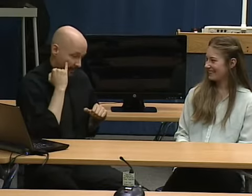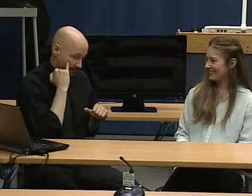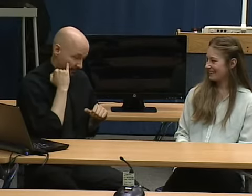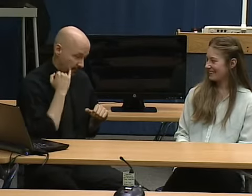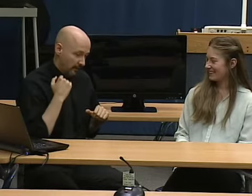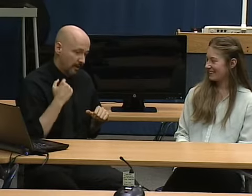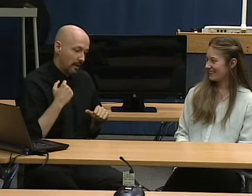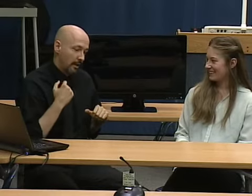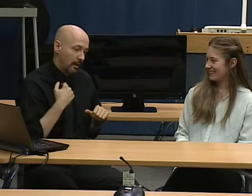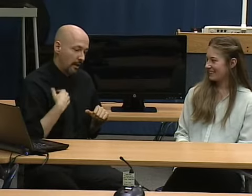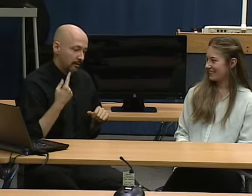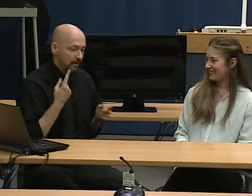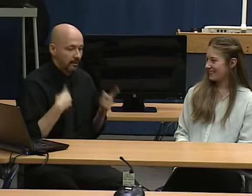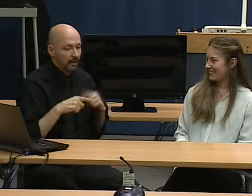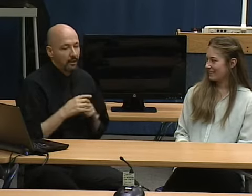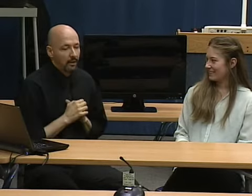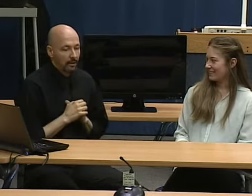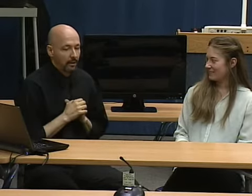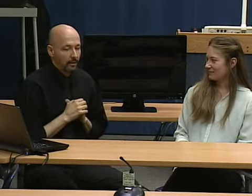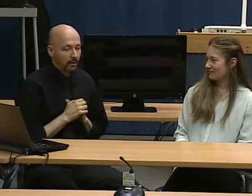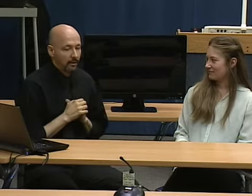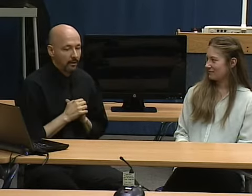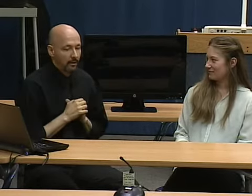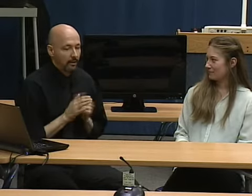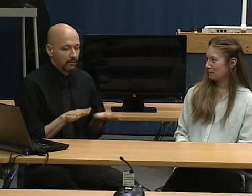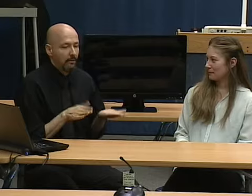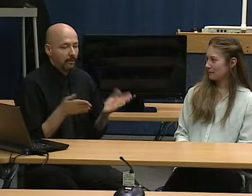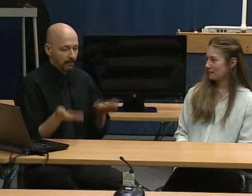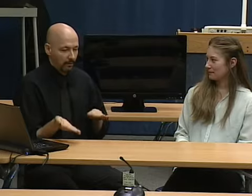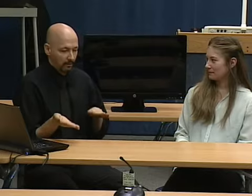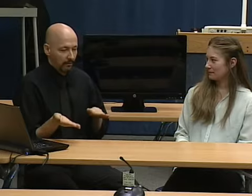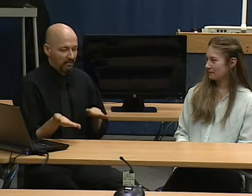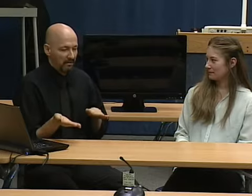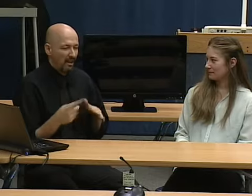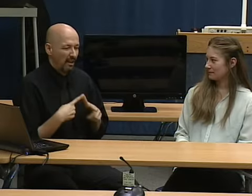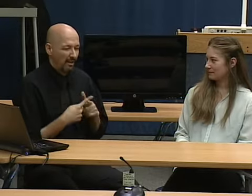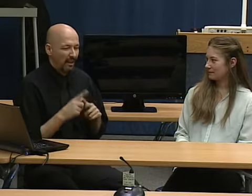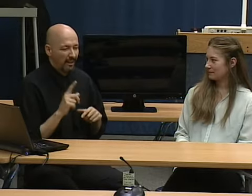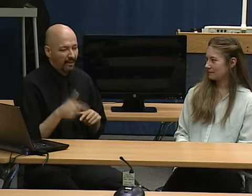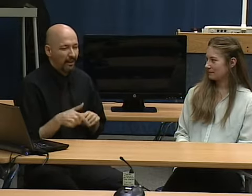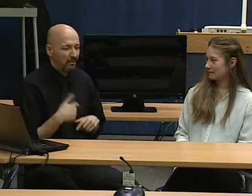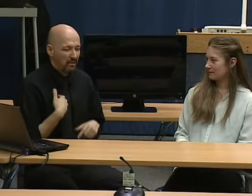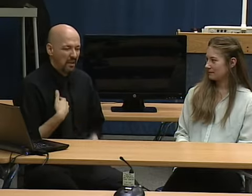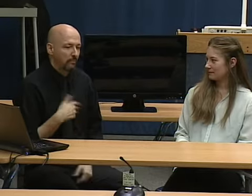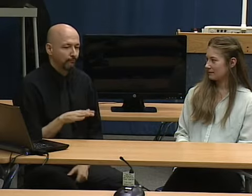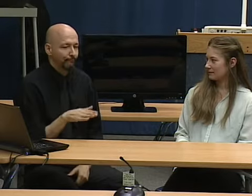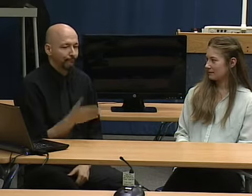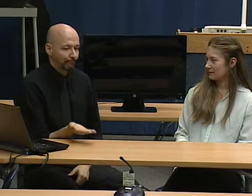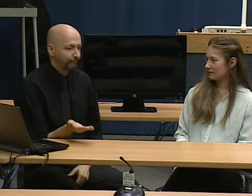If I sign... "Die." But I just sign it like this.